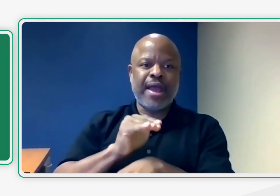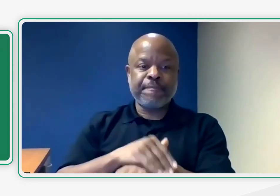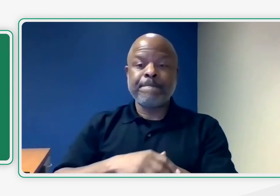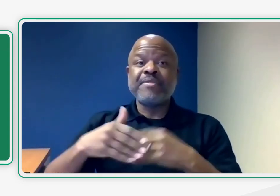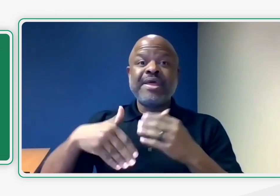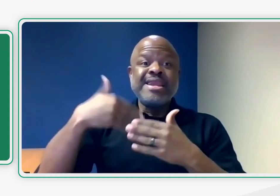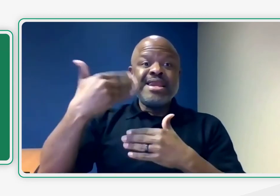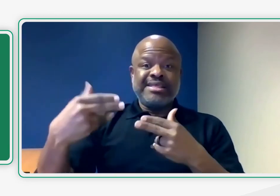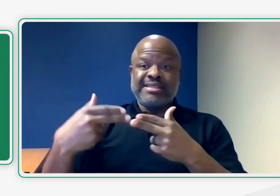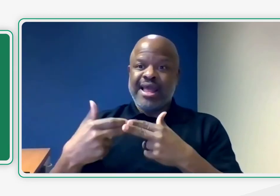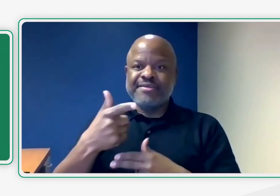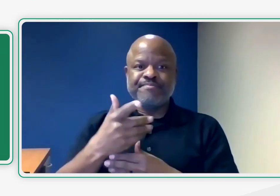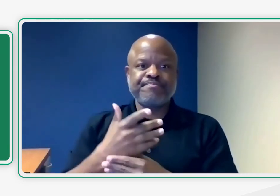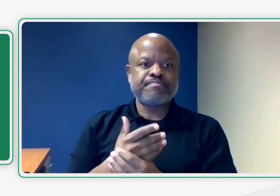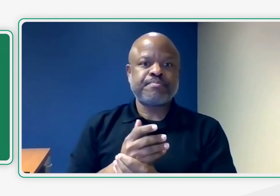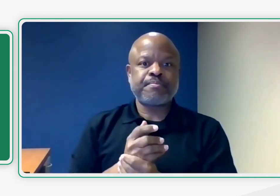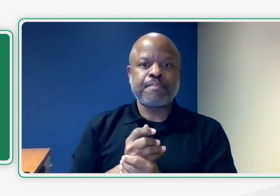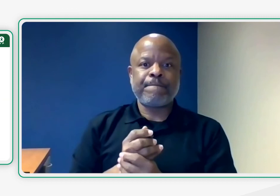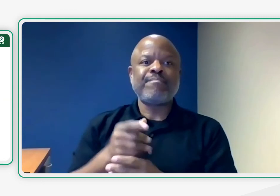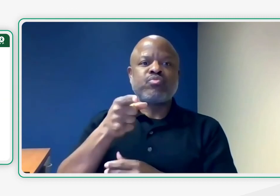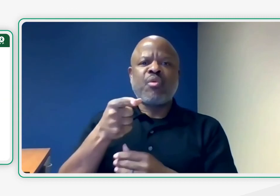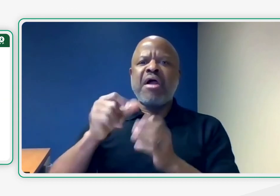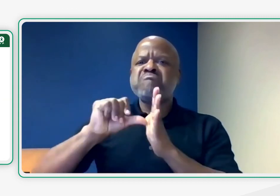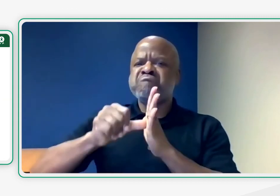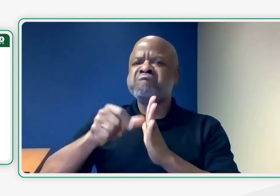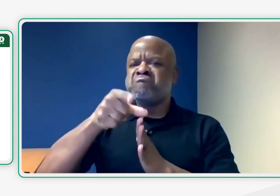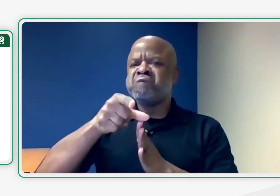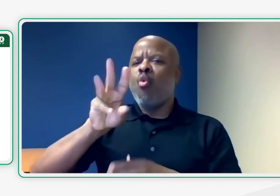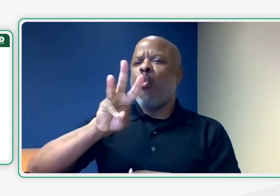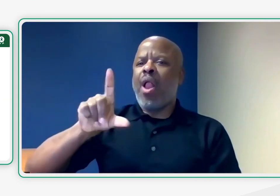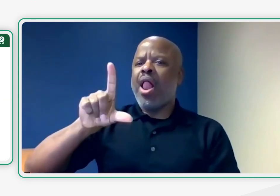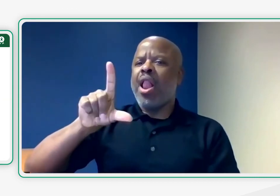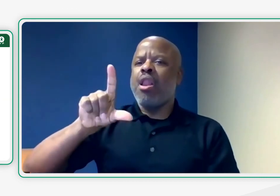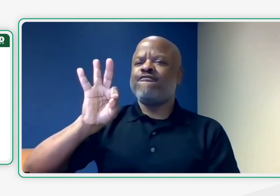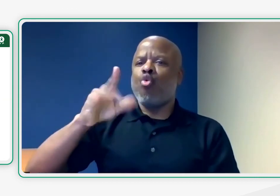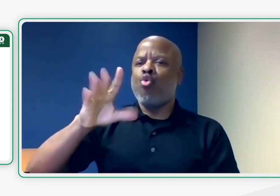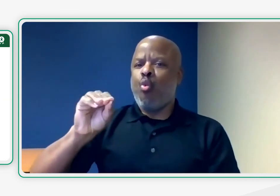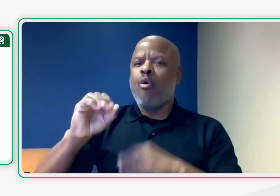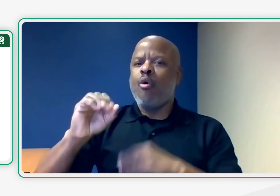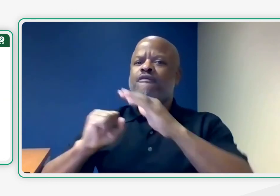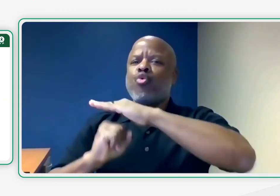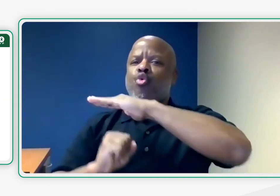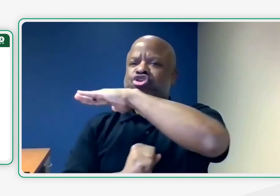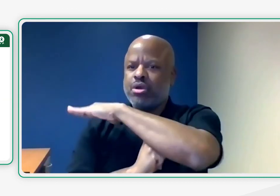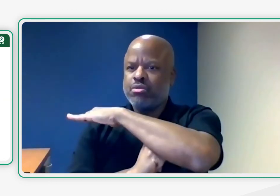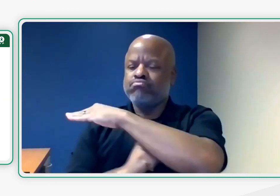Now, again, we will be presenting our presentation for tonight. As I mentioned before, I want to